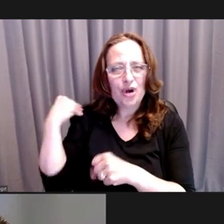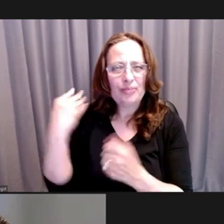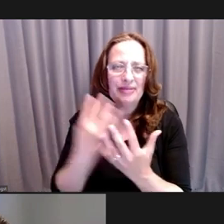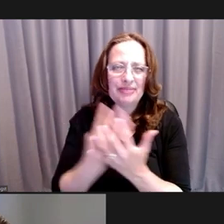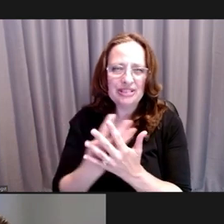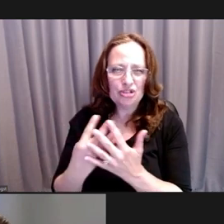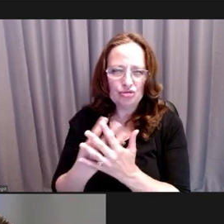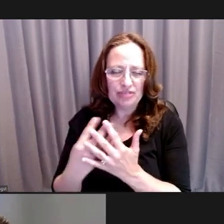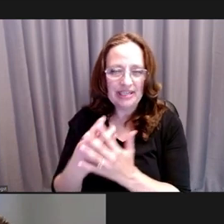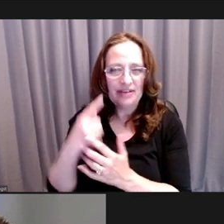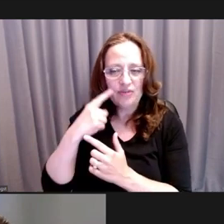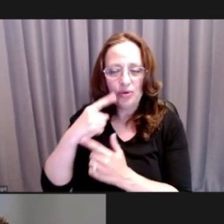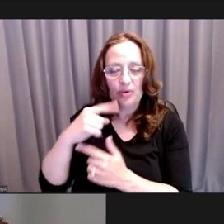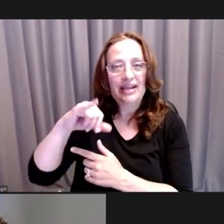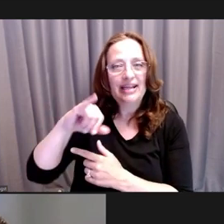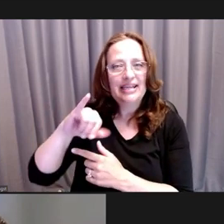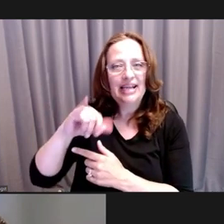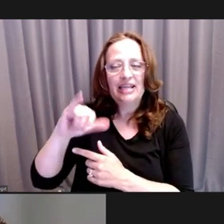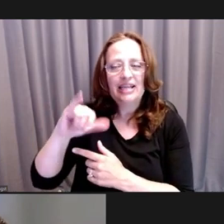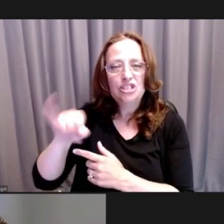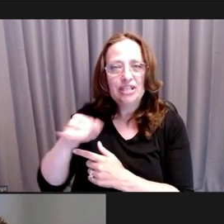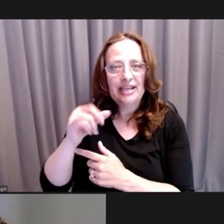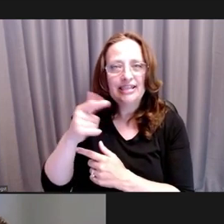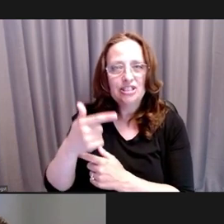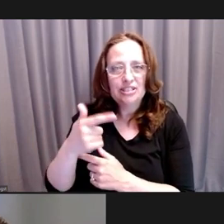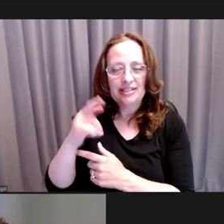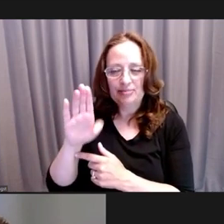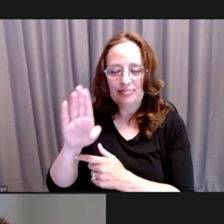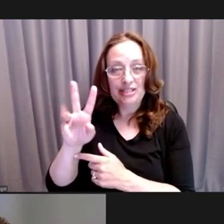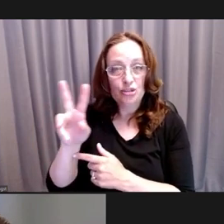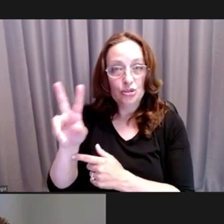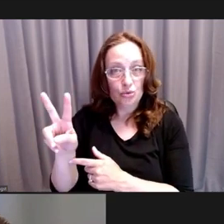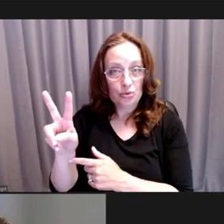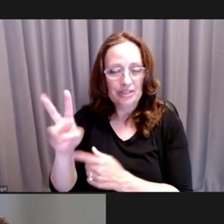And that was a form of genetic testing. But it certainly wasn't looking for all the other